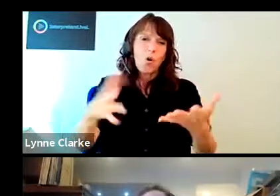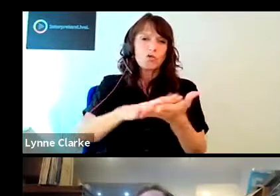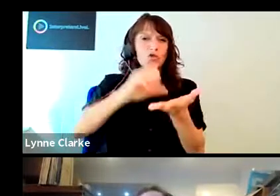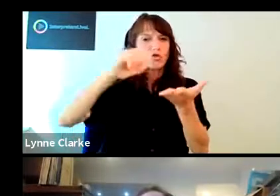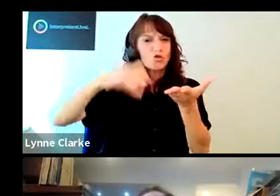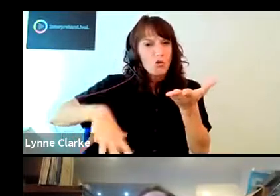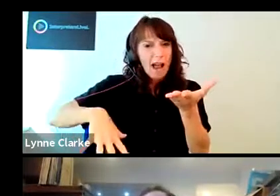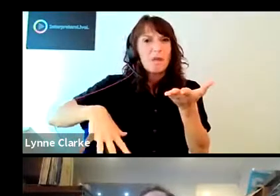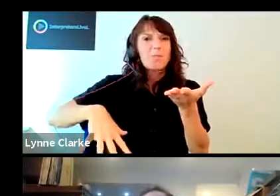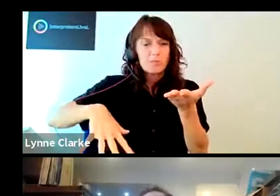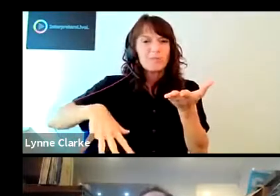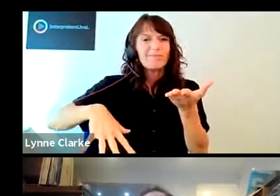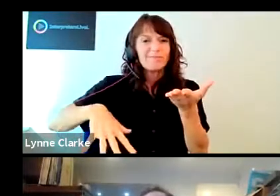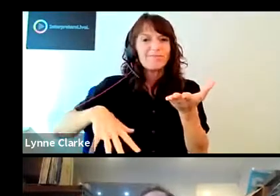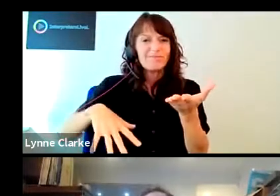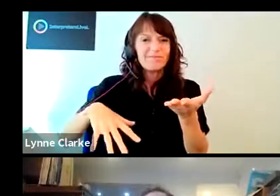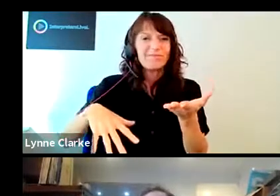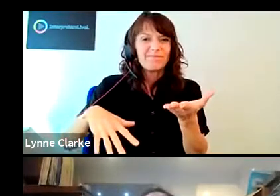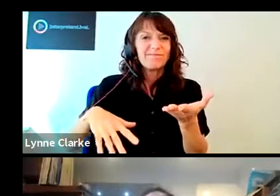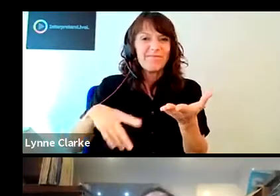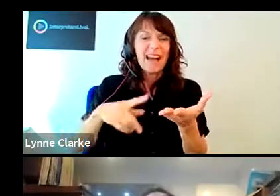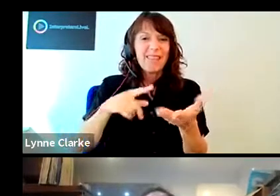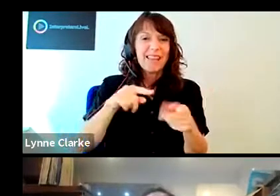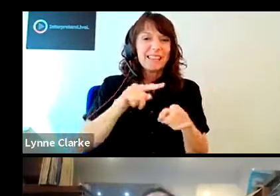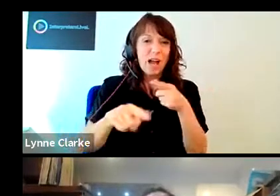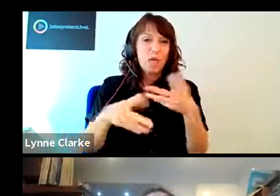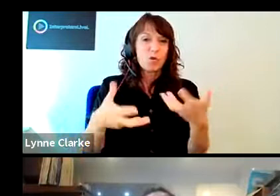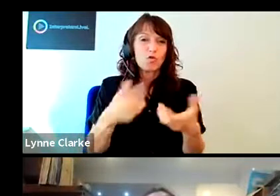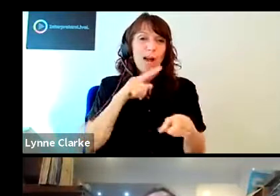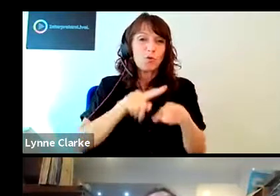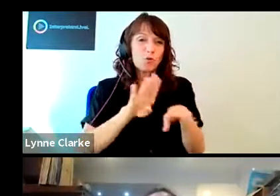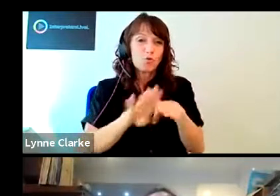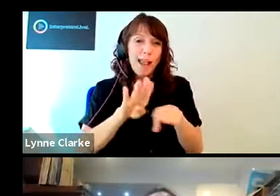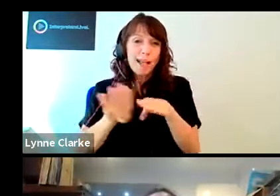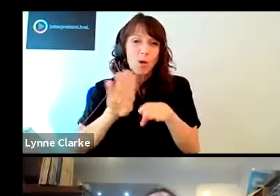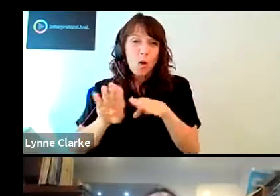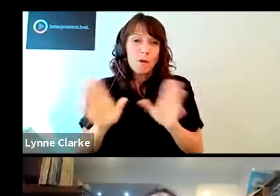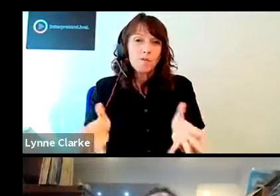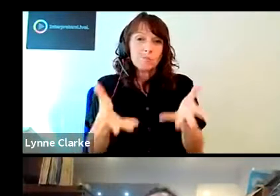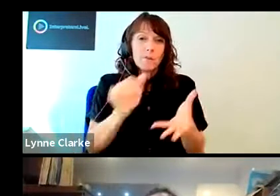and then that's when you try and scale up your workforce and guest experts in that can help you.